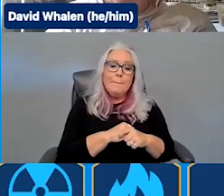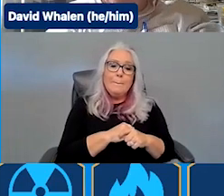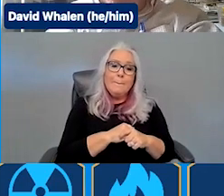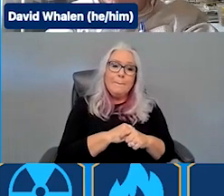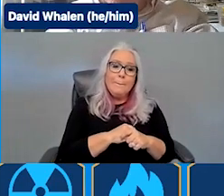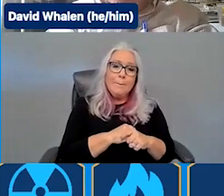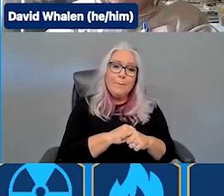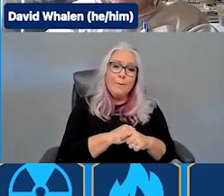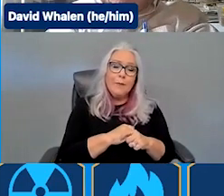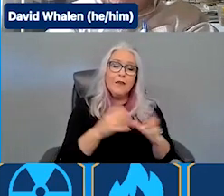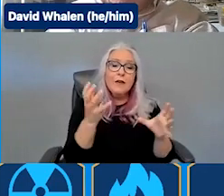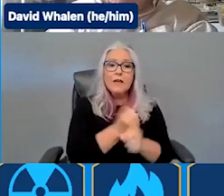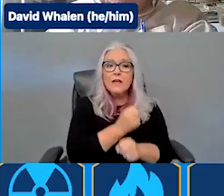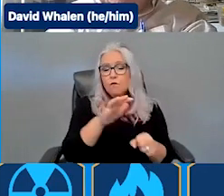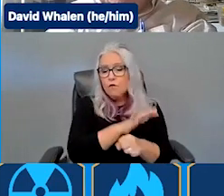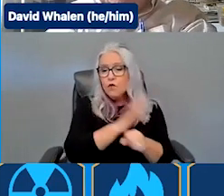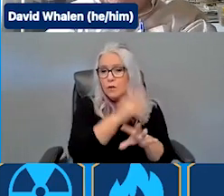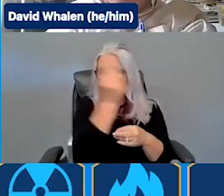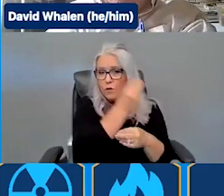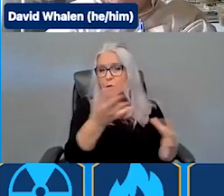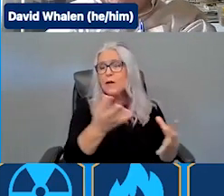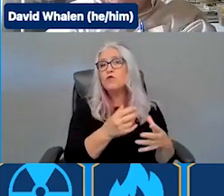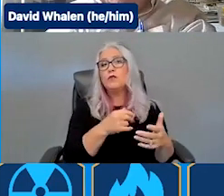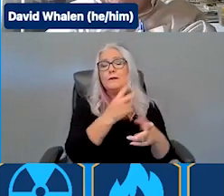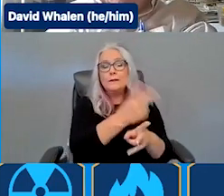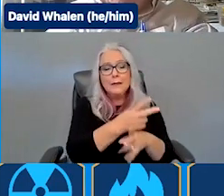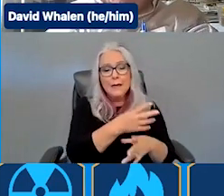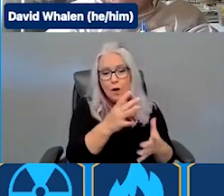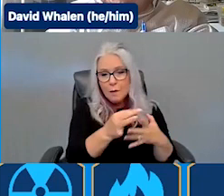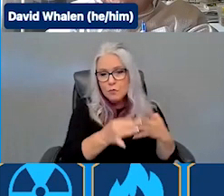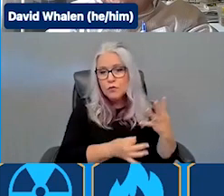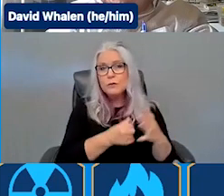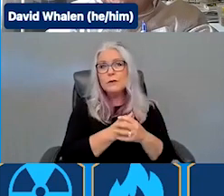information about the public health emergency or care options. For patients who, you